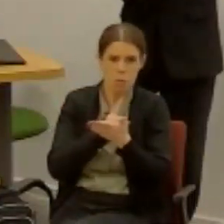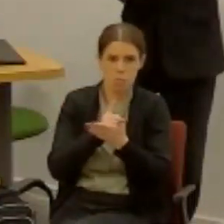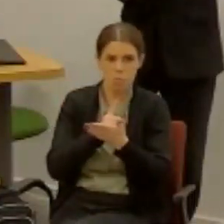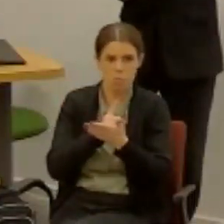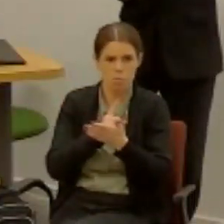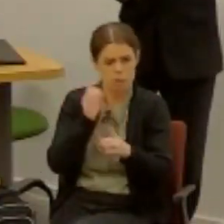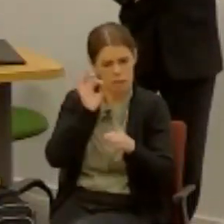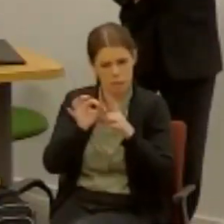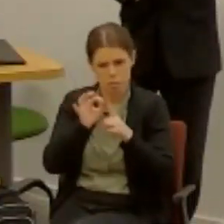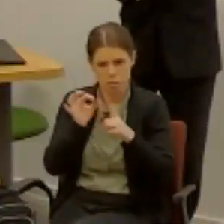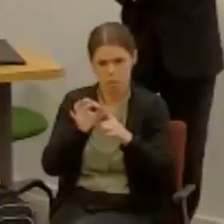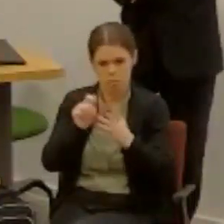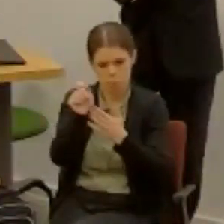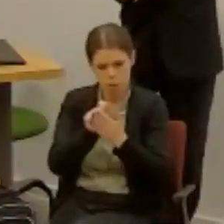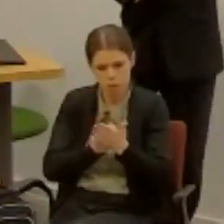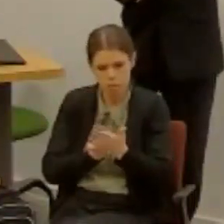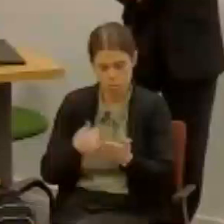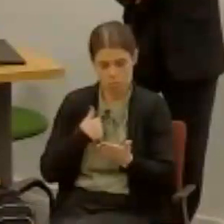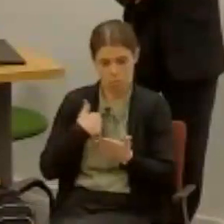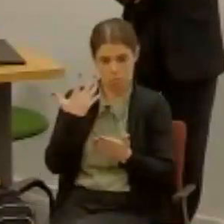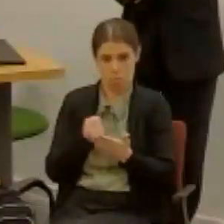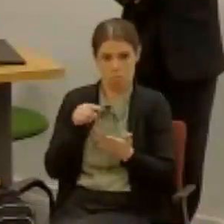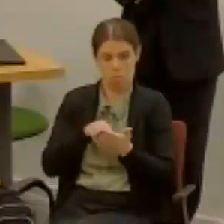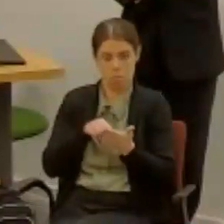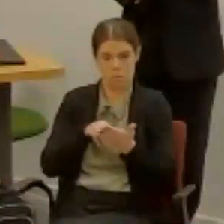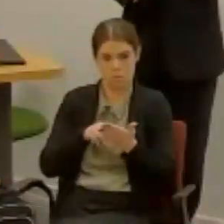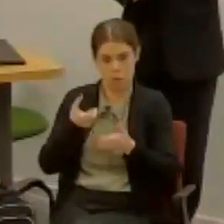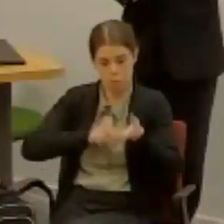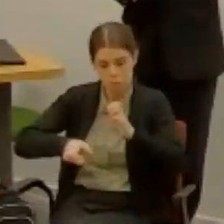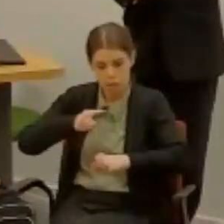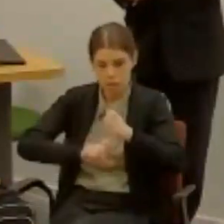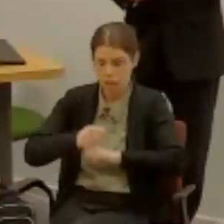papers you've done. If I had a paper in the New England Journal of Medicine, I would not shut up about it,